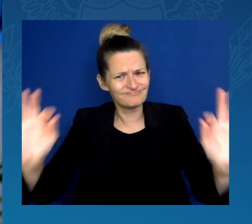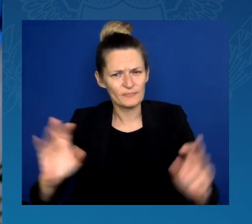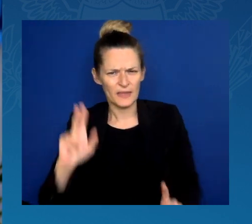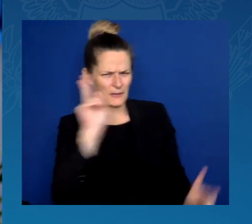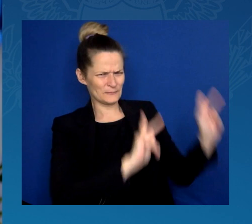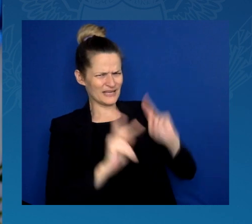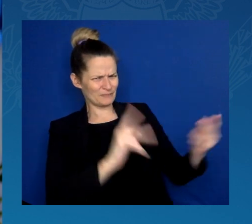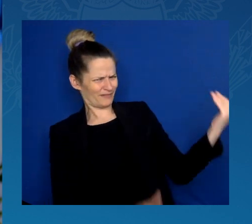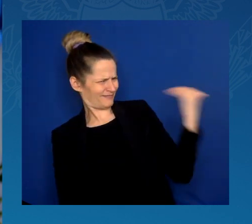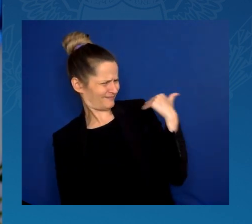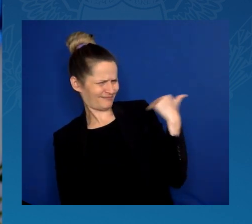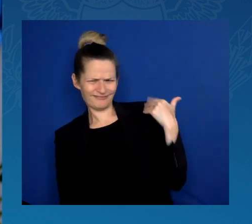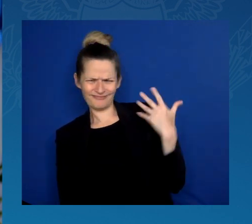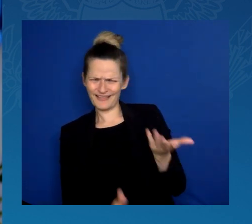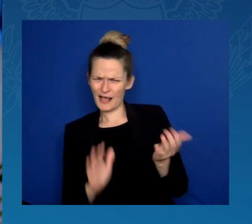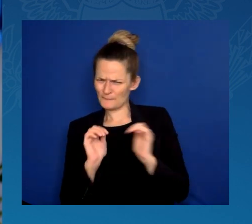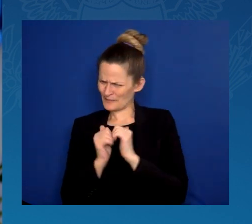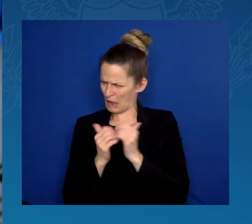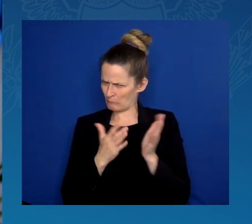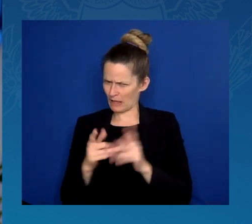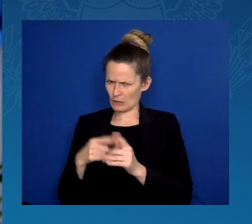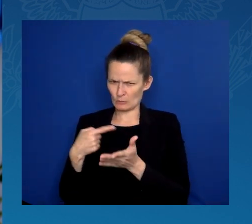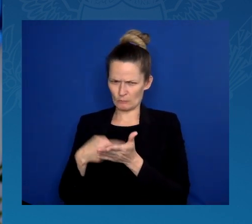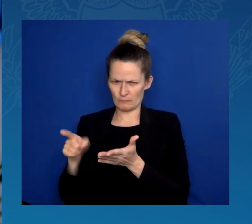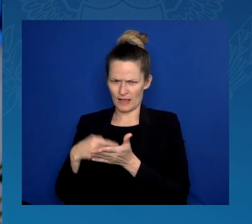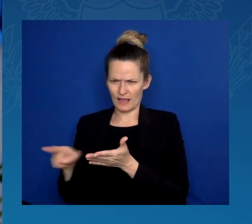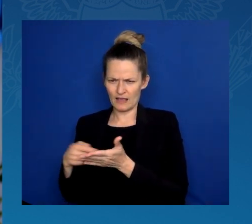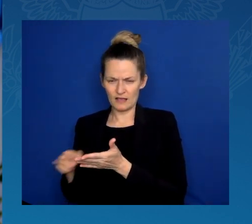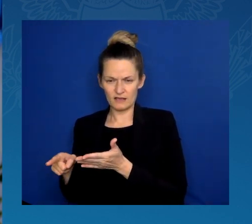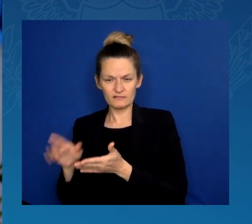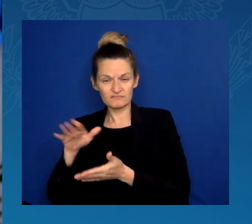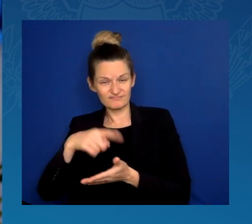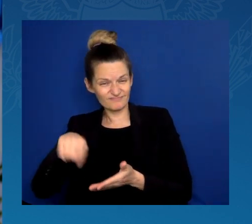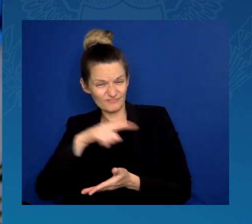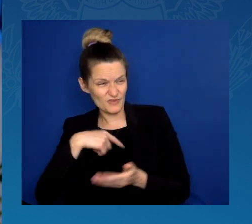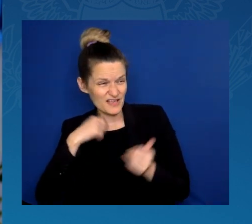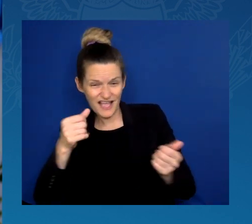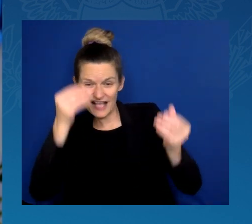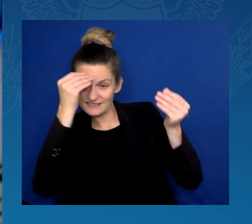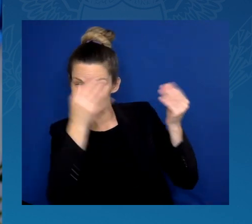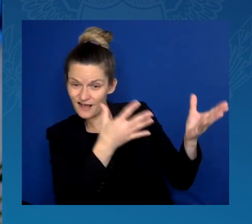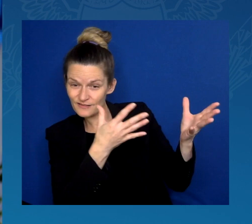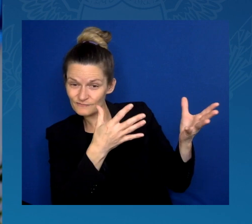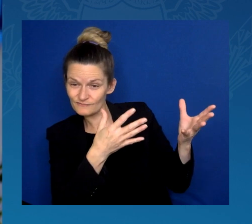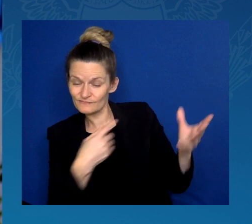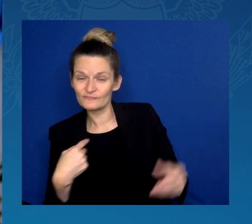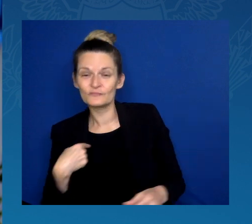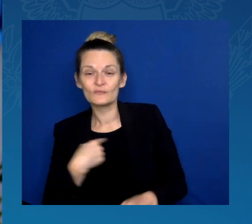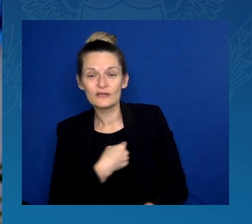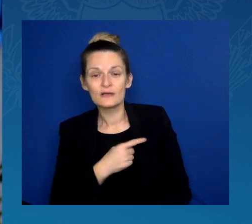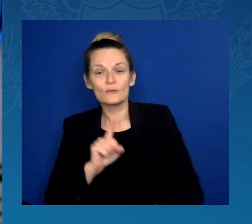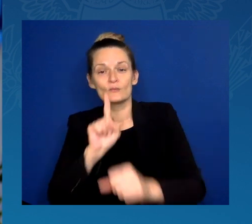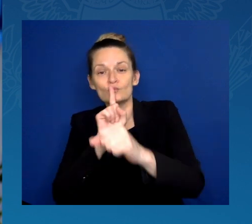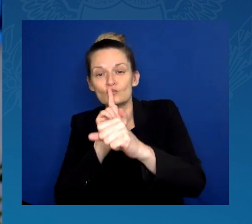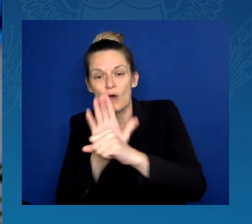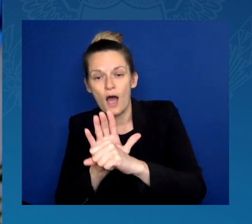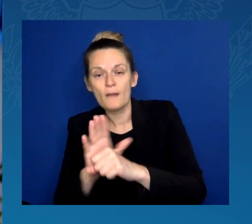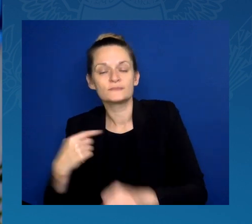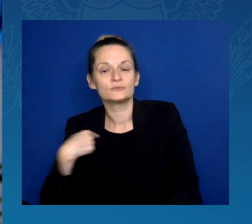please let them know: As we promised, we will not raise taxes on anyone making less than